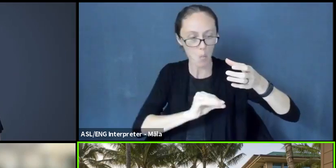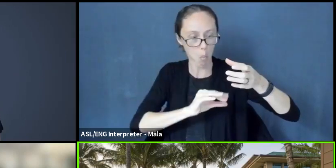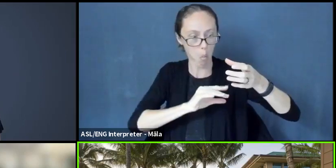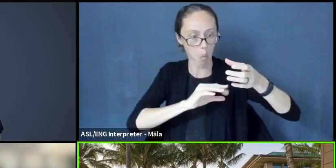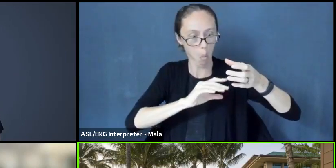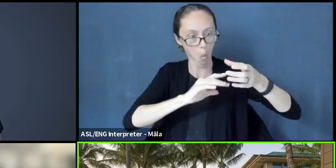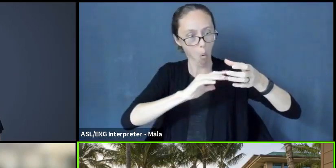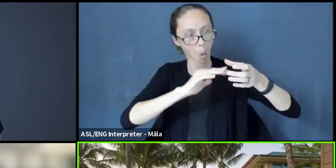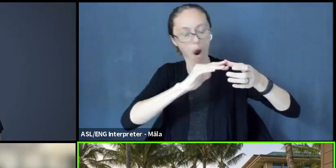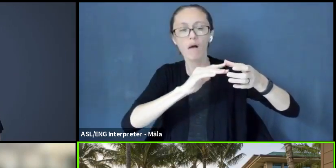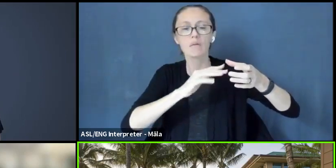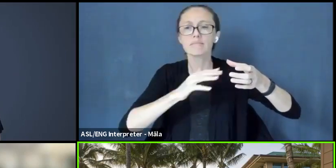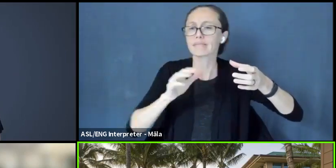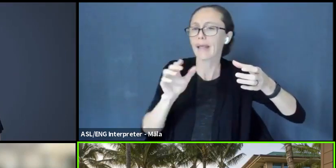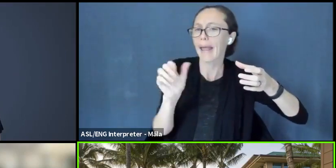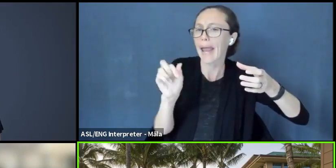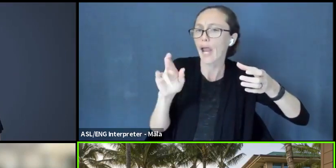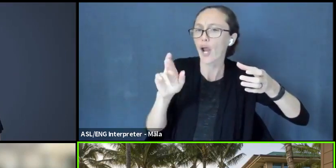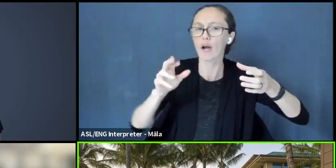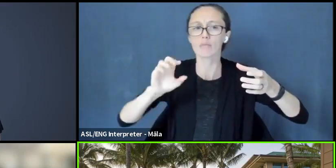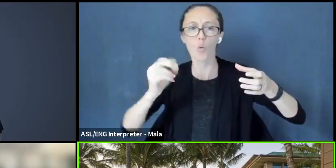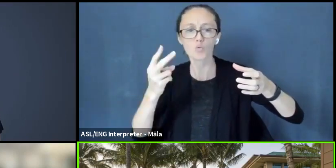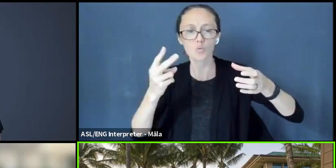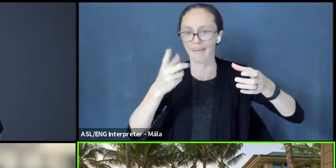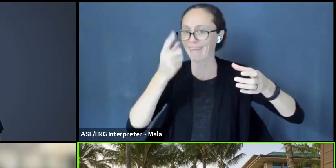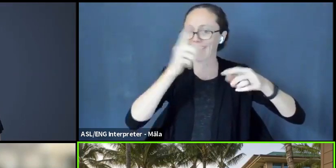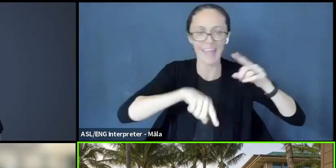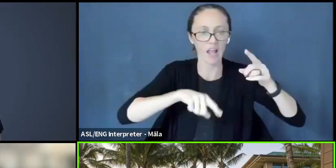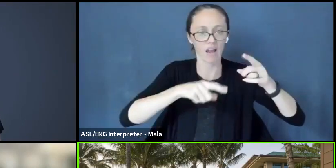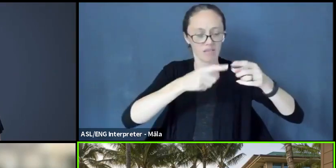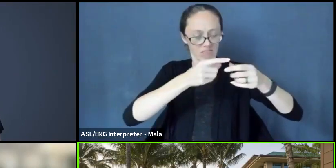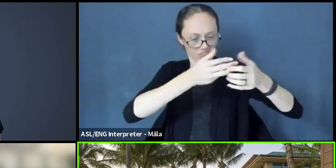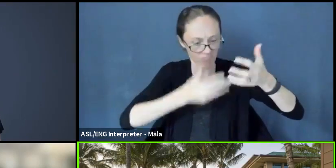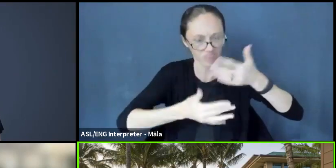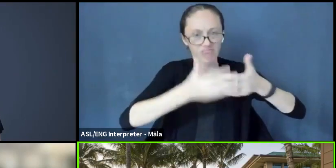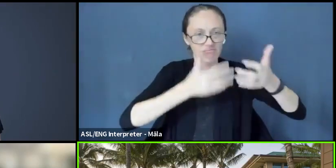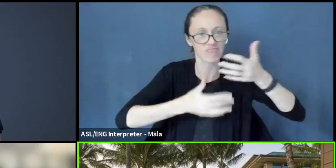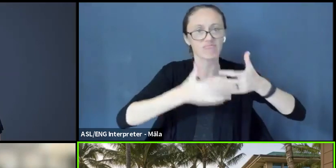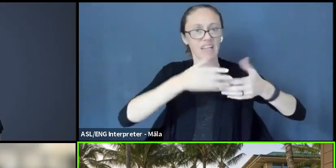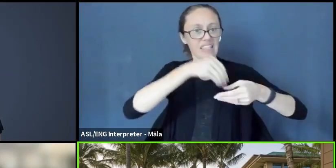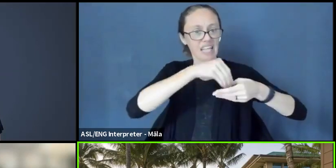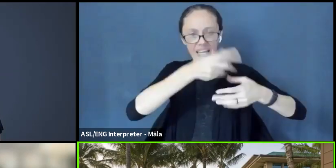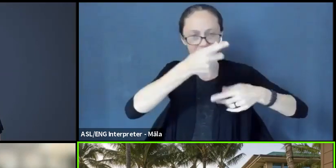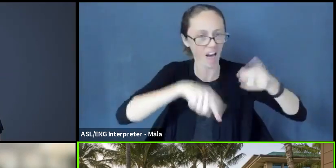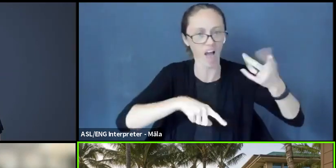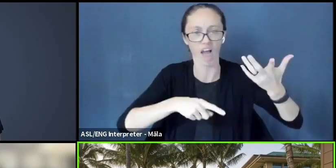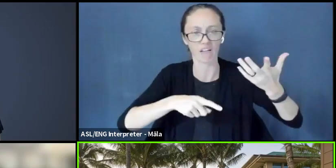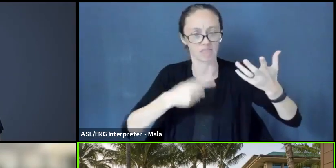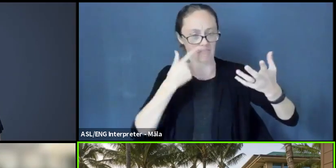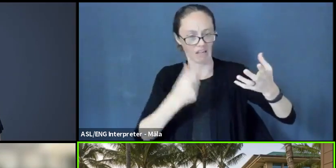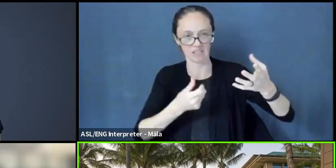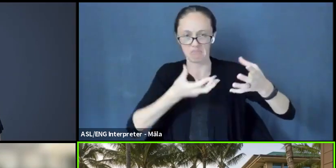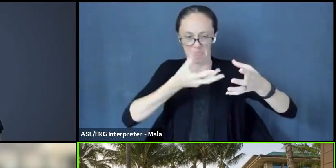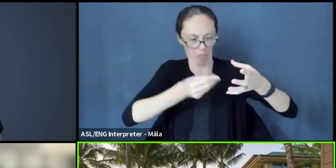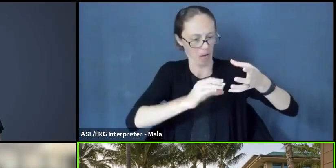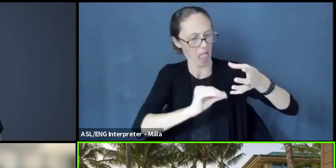If you think of the lung air cell like a balloon, and it's round like this, and normally, it's